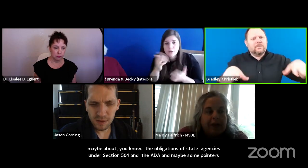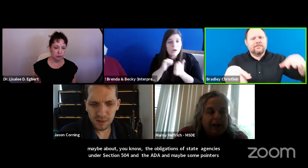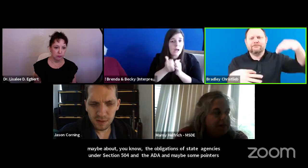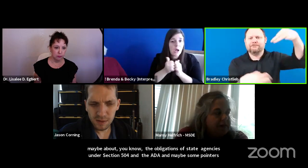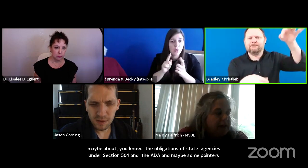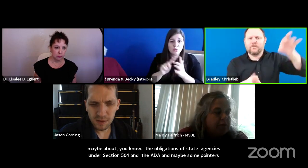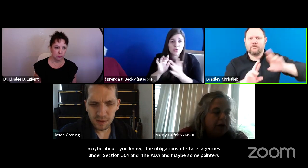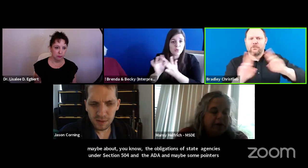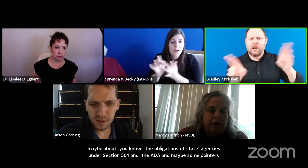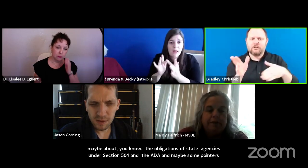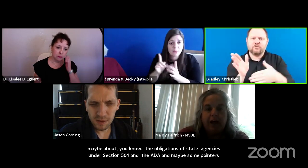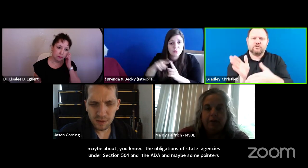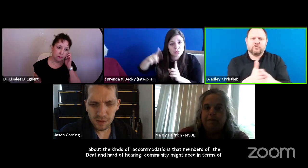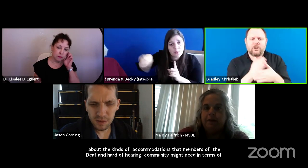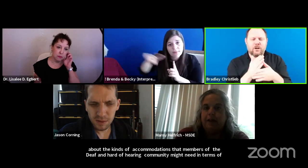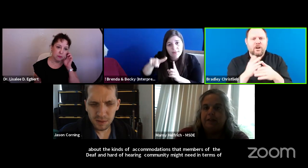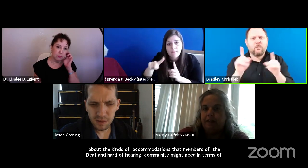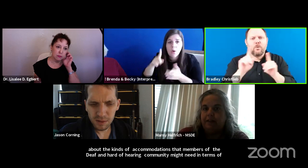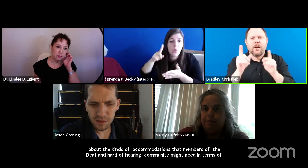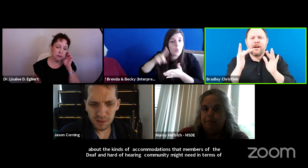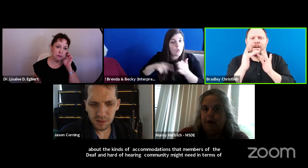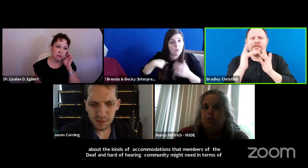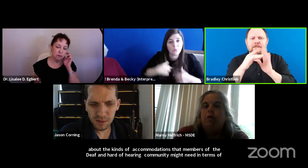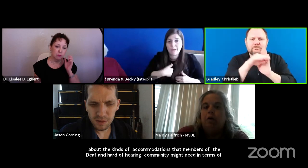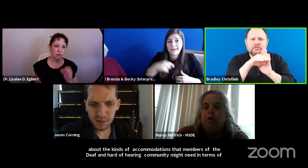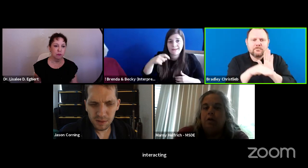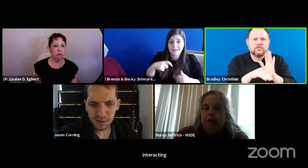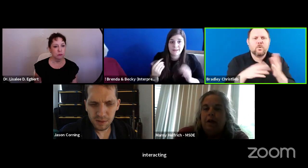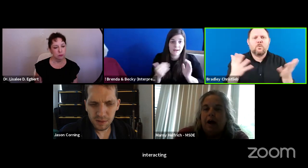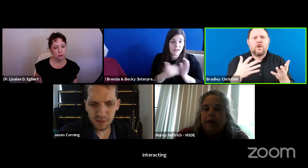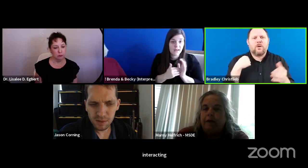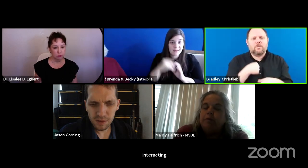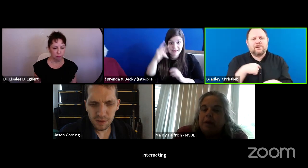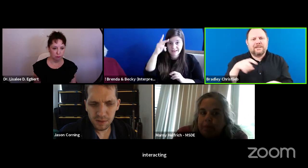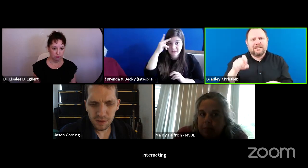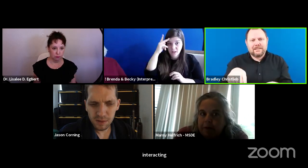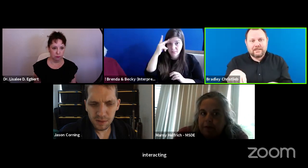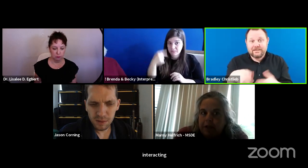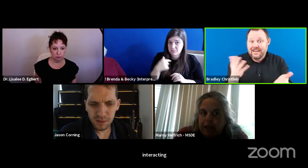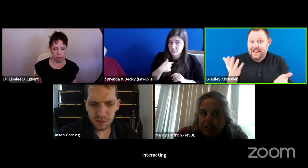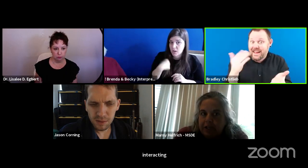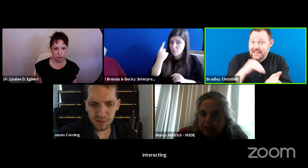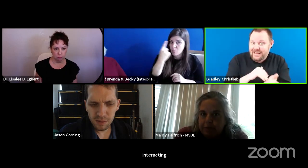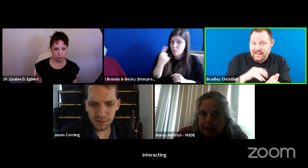And I wonder if Kelby feels like that's a role that would be appropriate for ODHH to